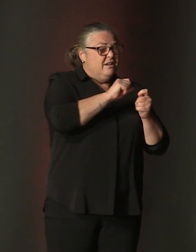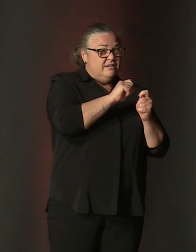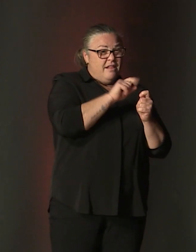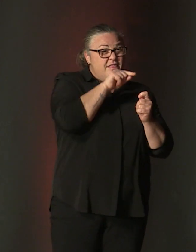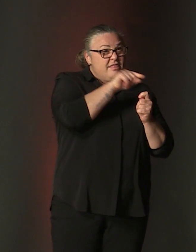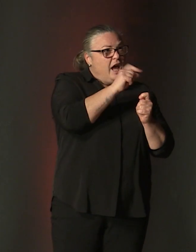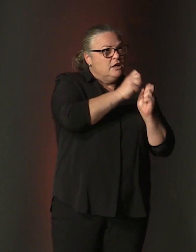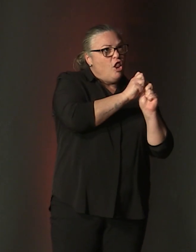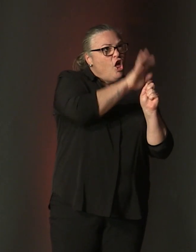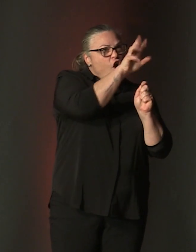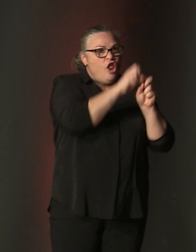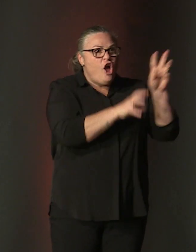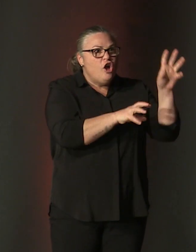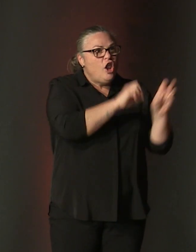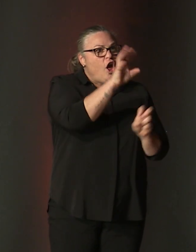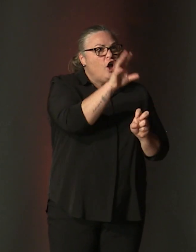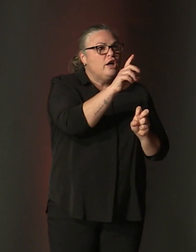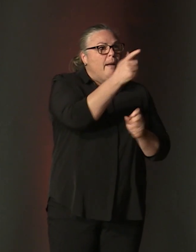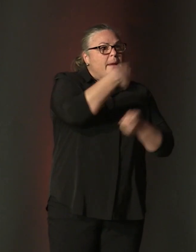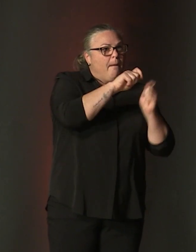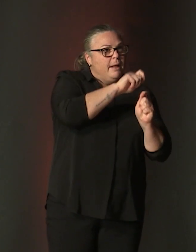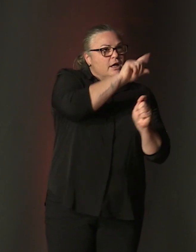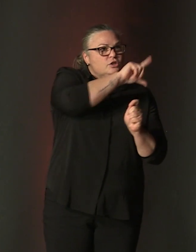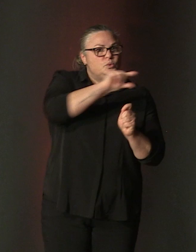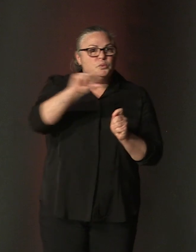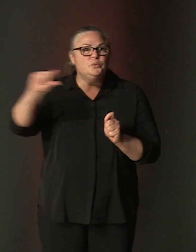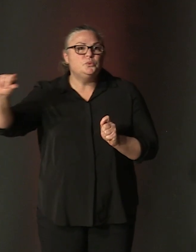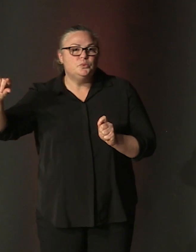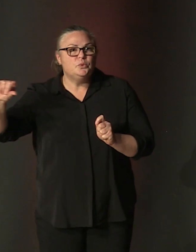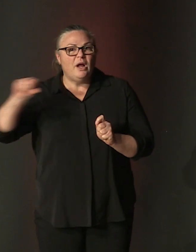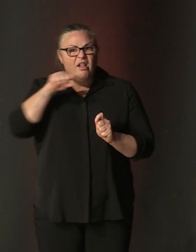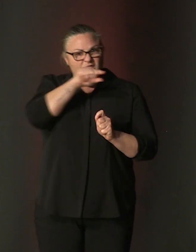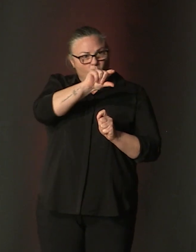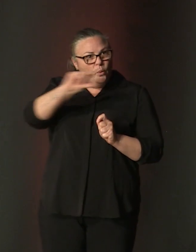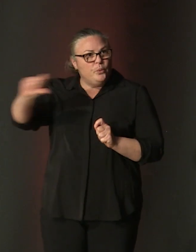and into building blocks to create high quality recycled plastics.